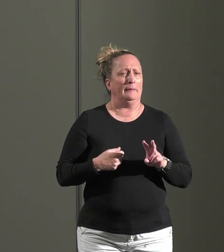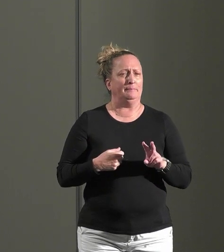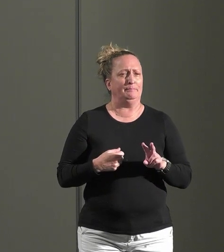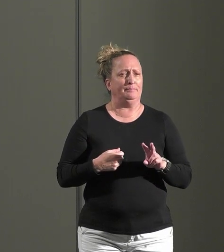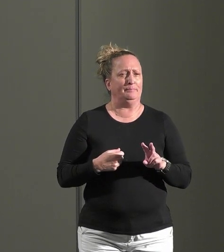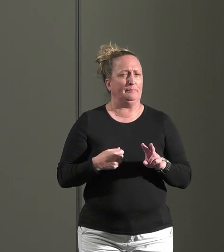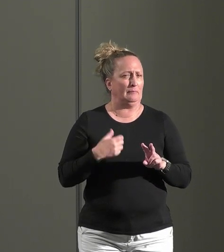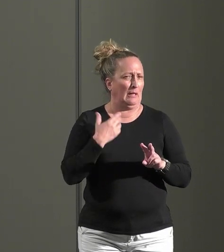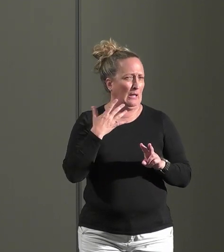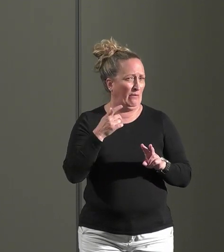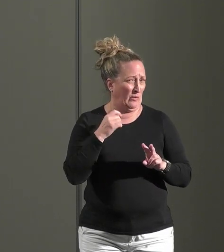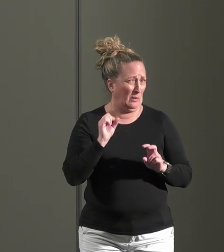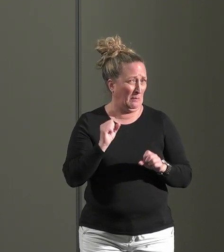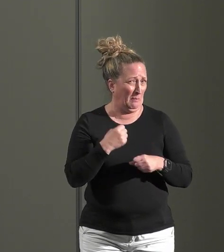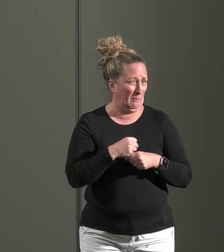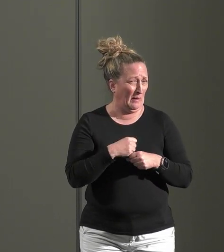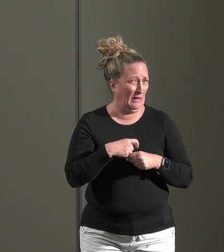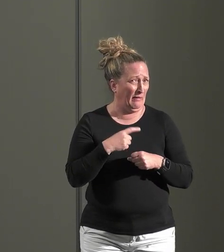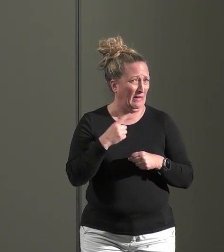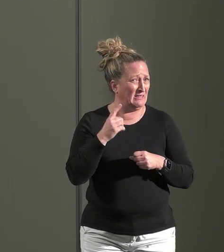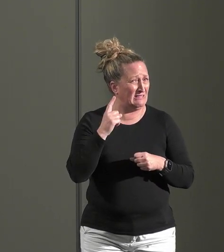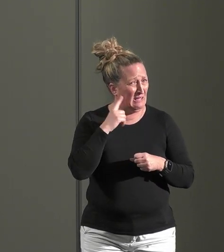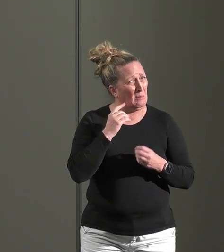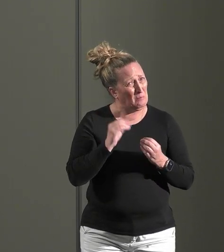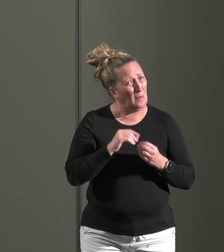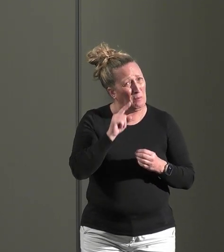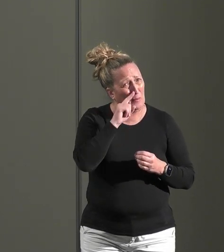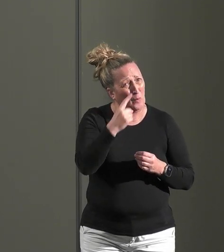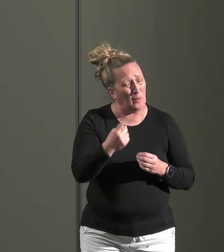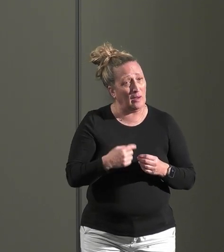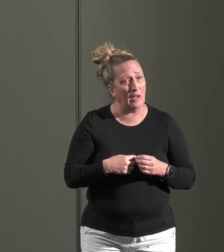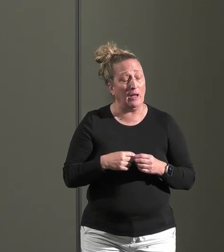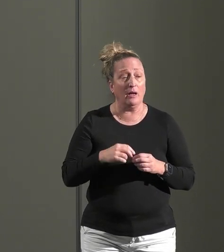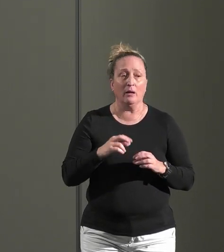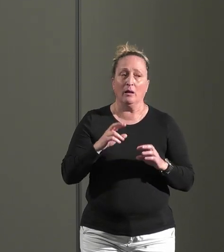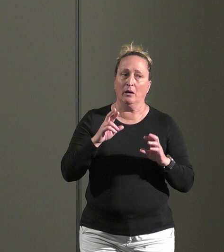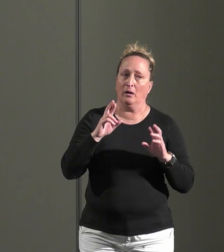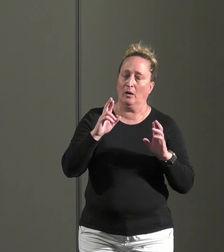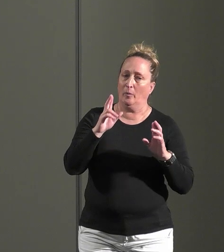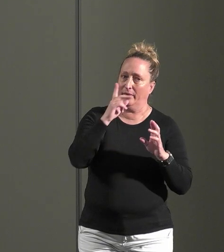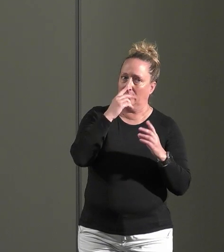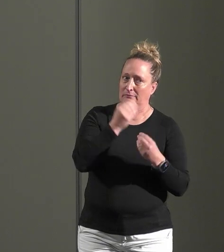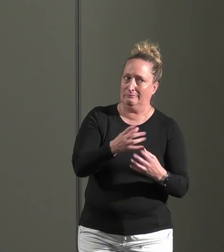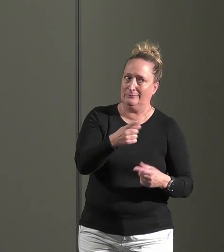I don't know if you could make it sound more boring. I'm hoping that doesn't come through.